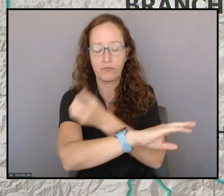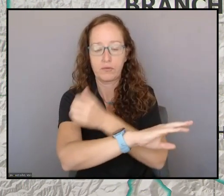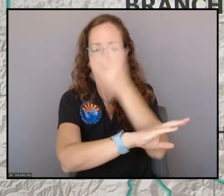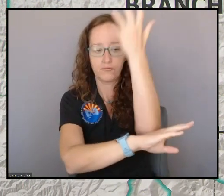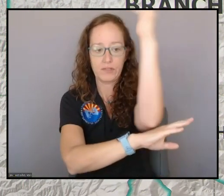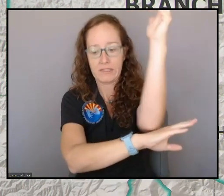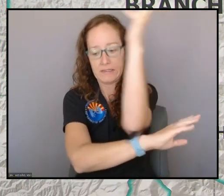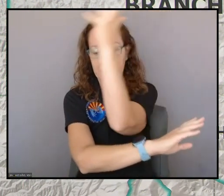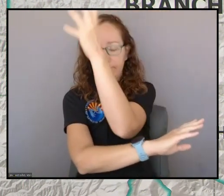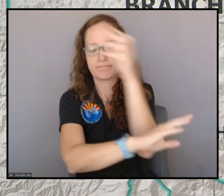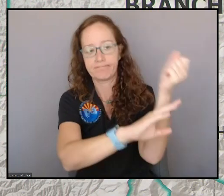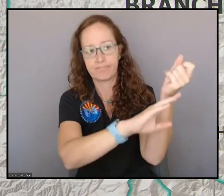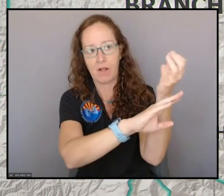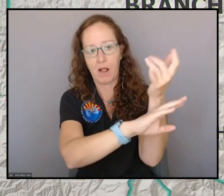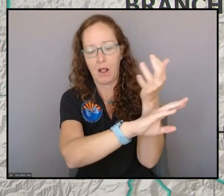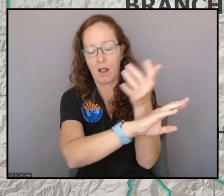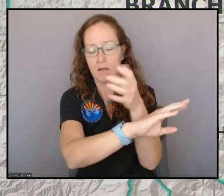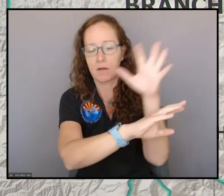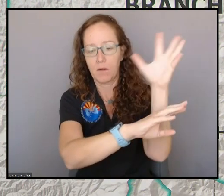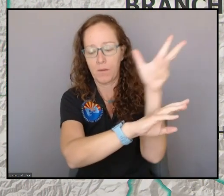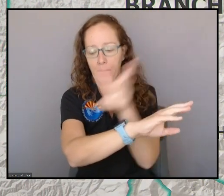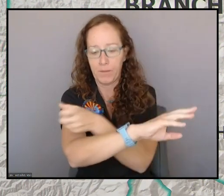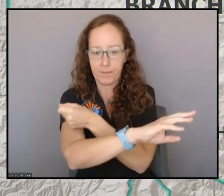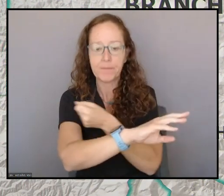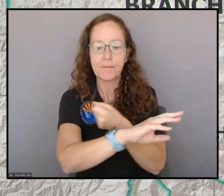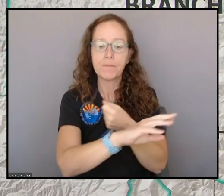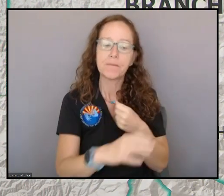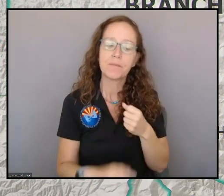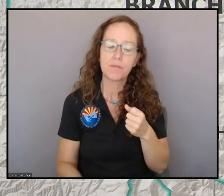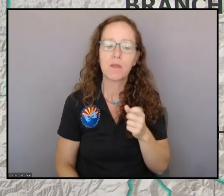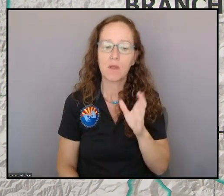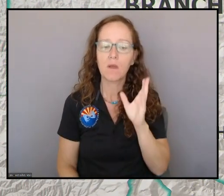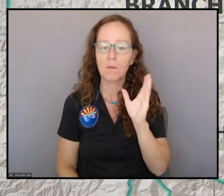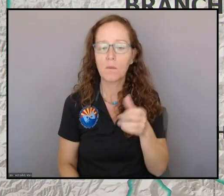continue to see that growth in there and one of the